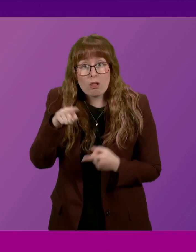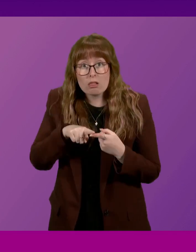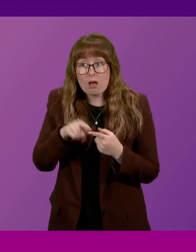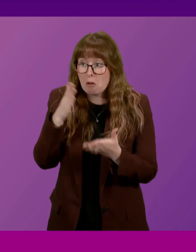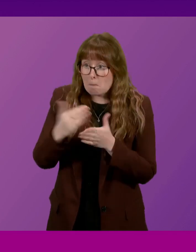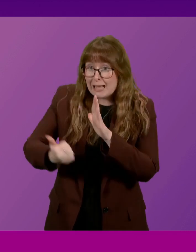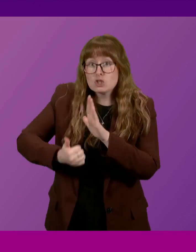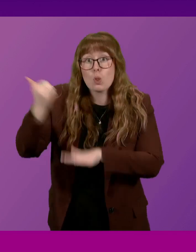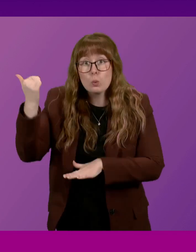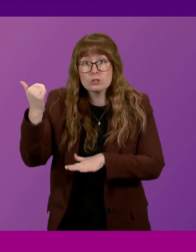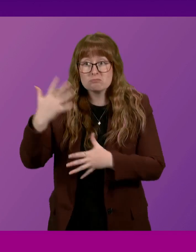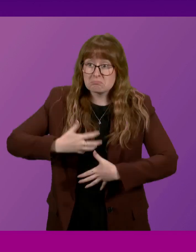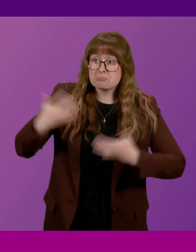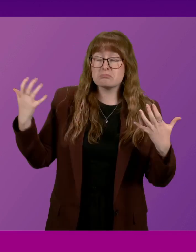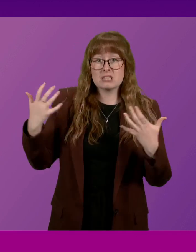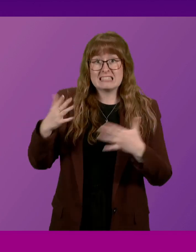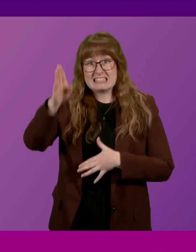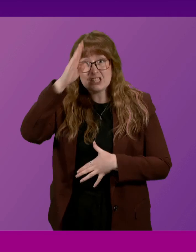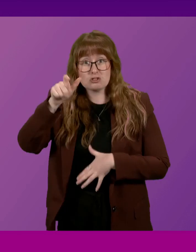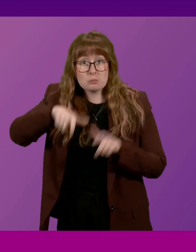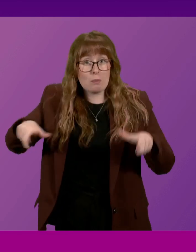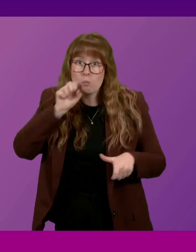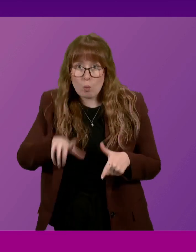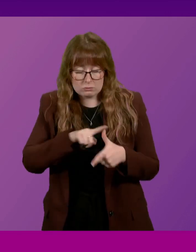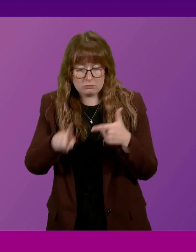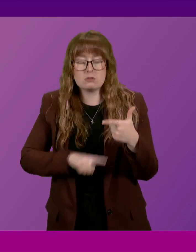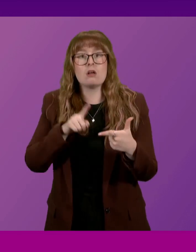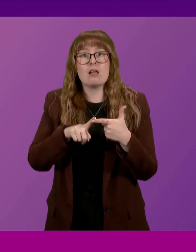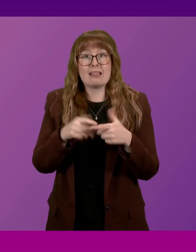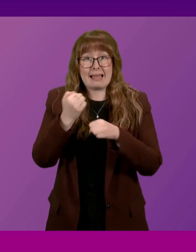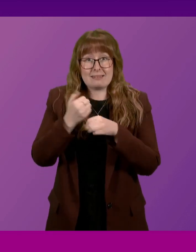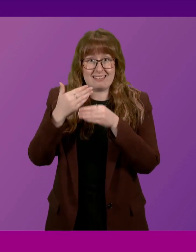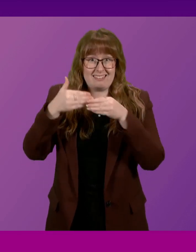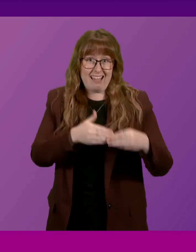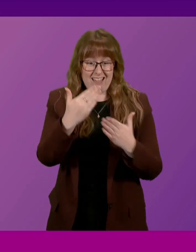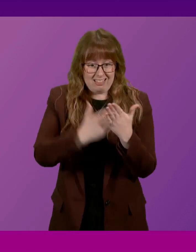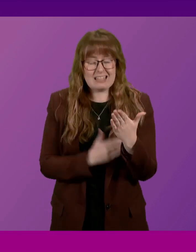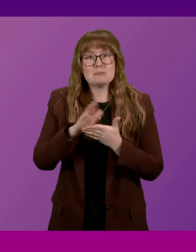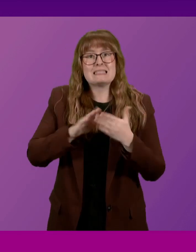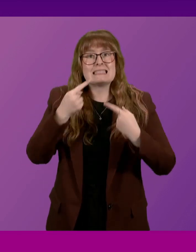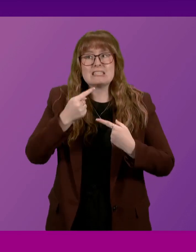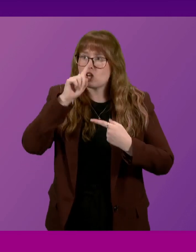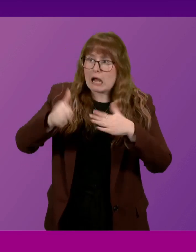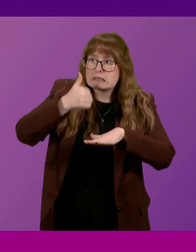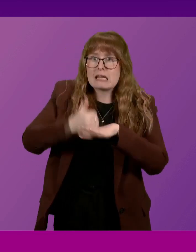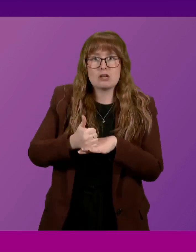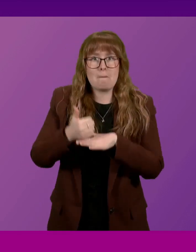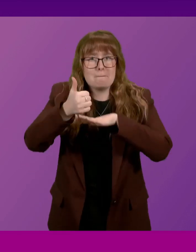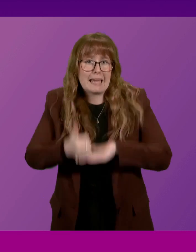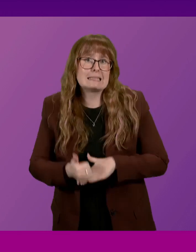disruptive and dangerous pupils from schools. Official guidelines prevent teachers from being able to instil basic classroom discipline.